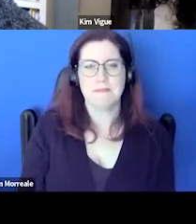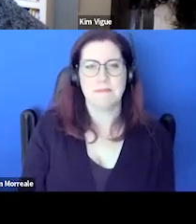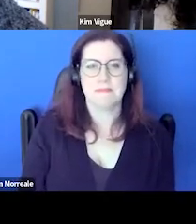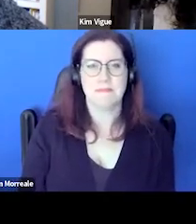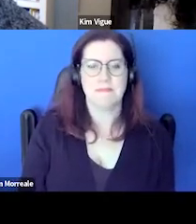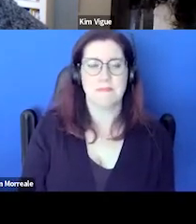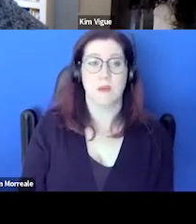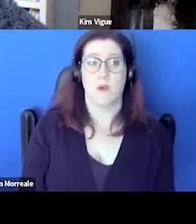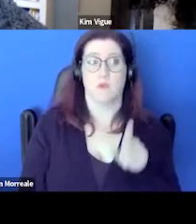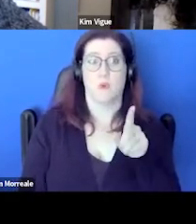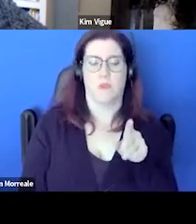So this question comes from Sandy,